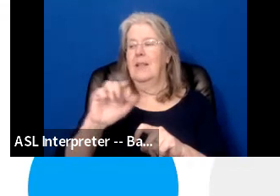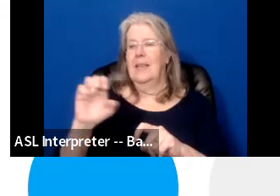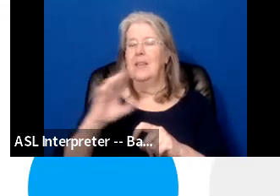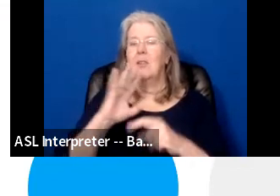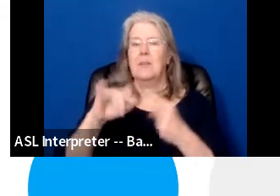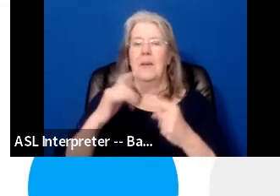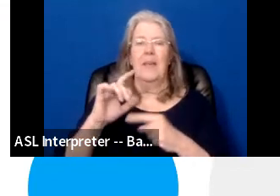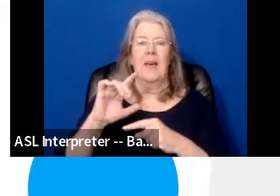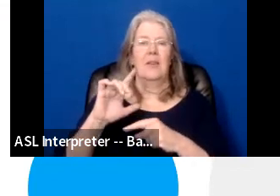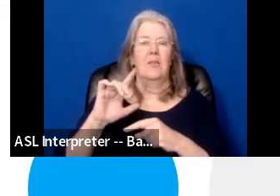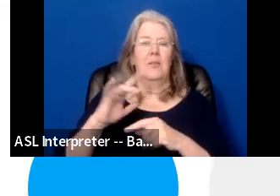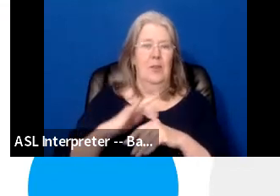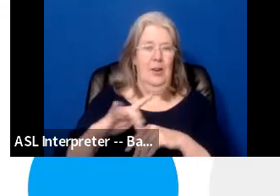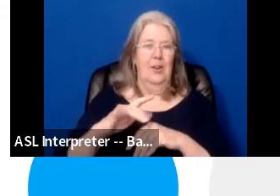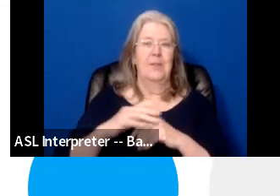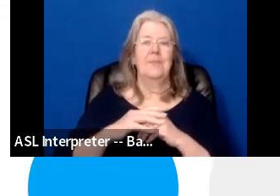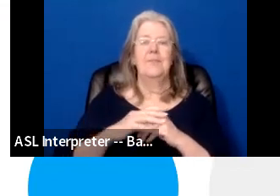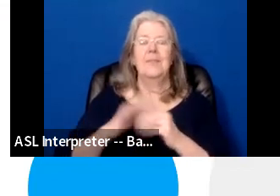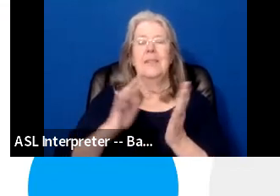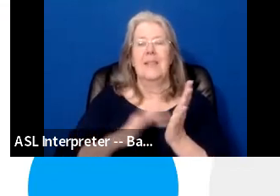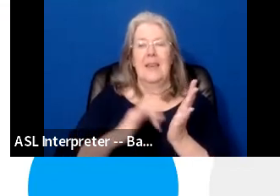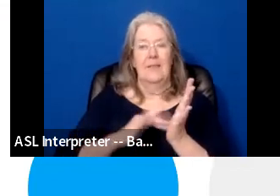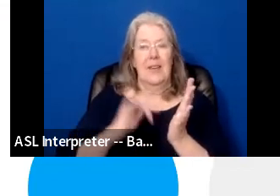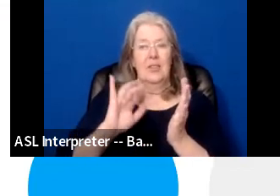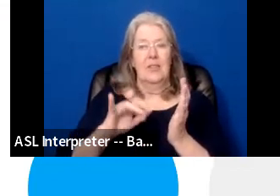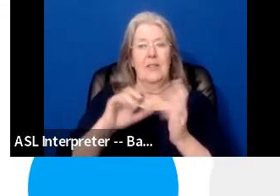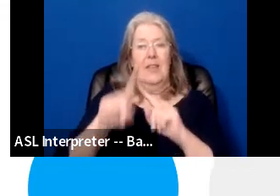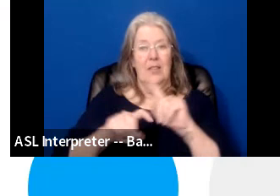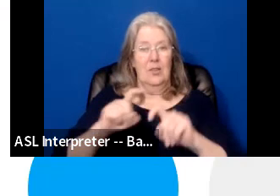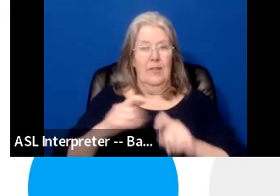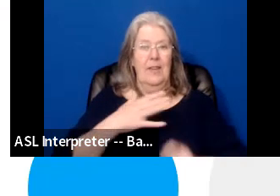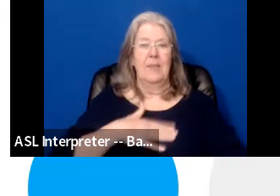take advantage of that and click on that link and fill out the survey. At the end of our